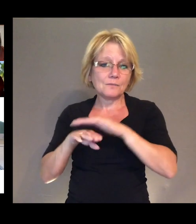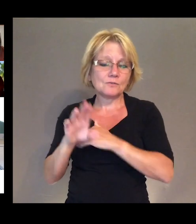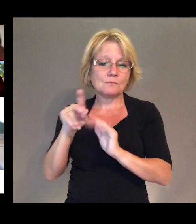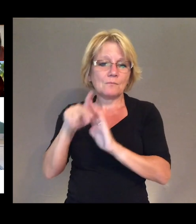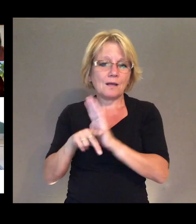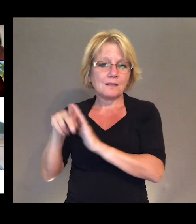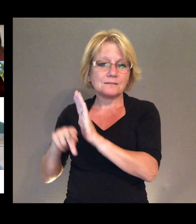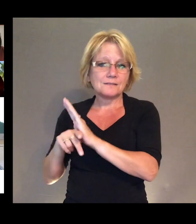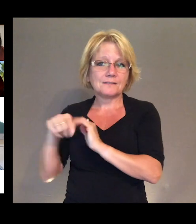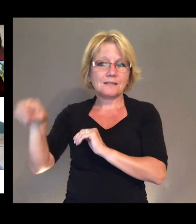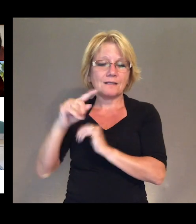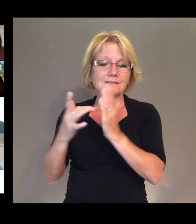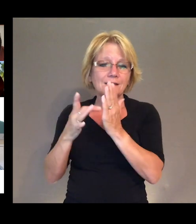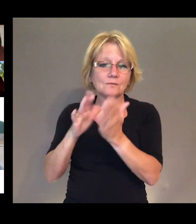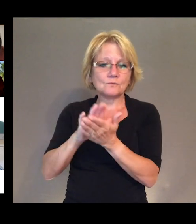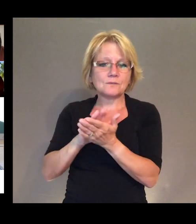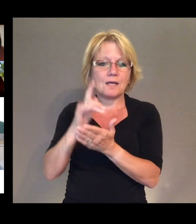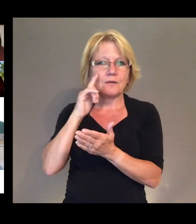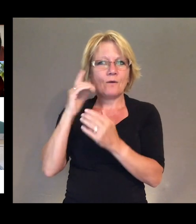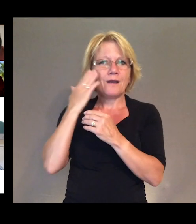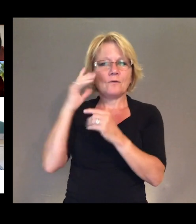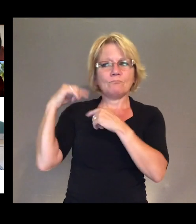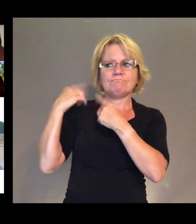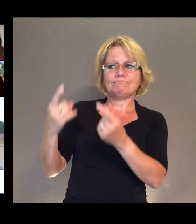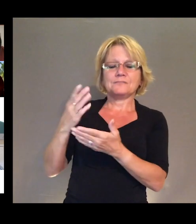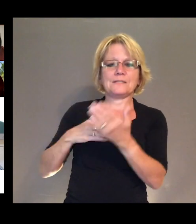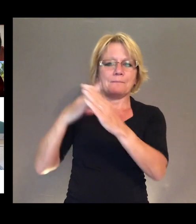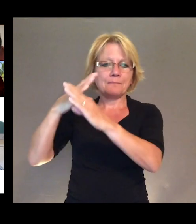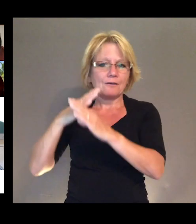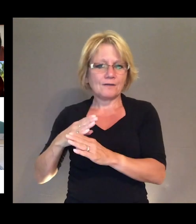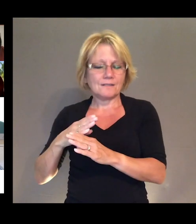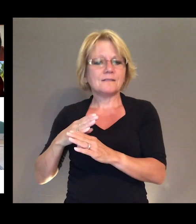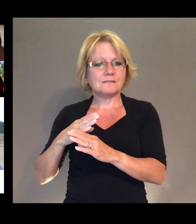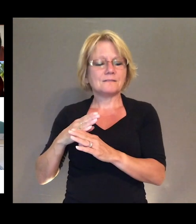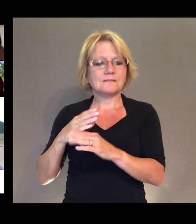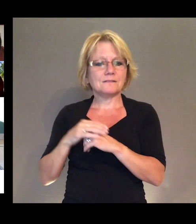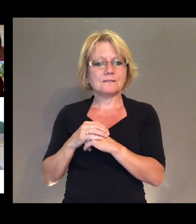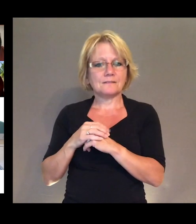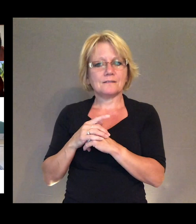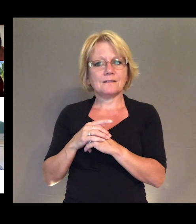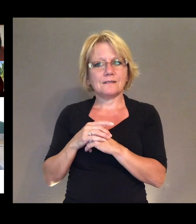because I know that there's been some barriers that really have prevented some of our minority groups